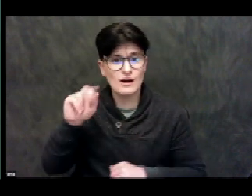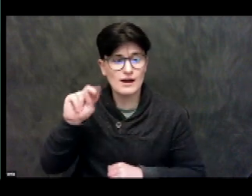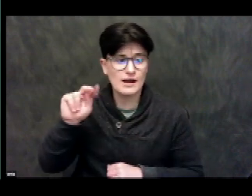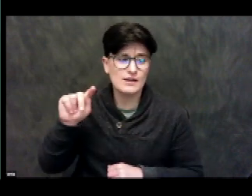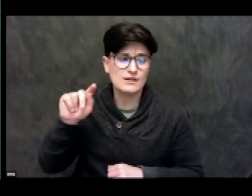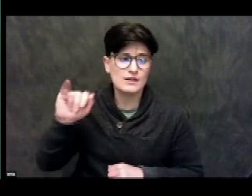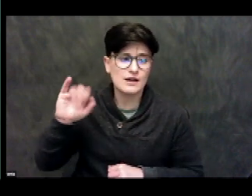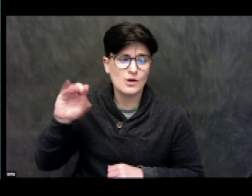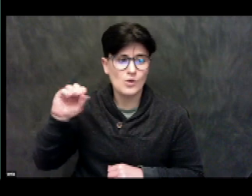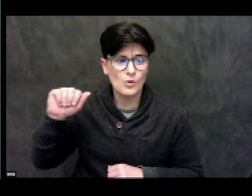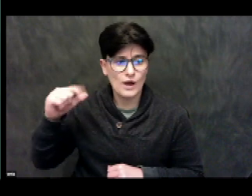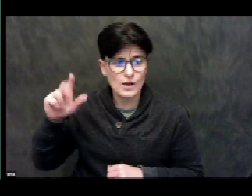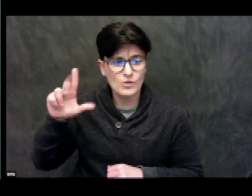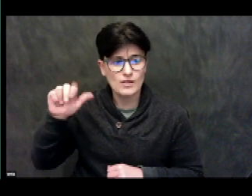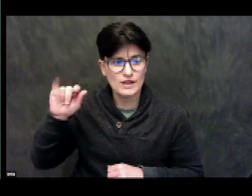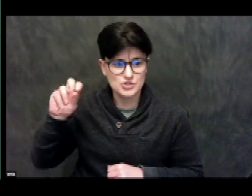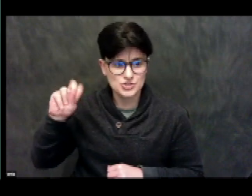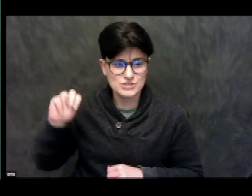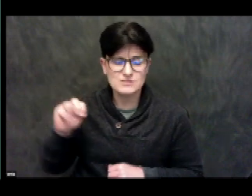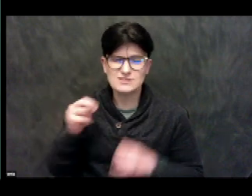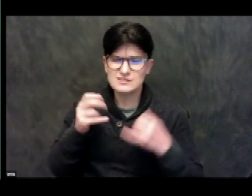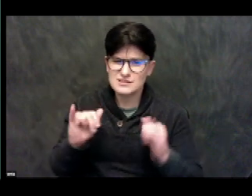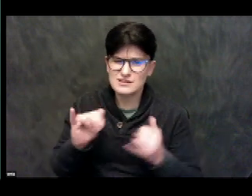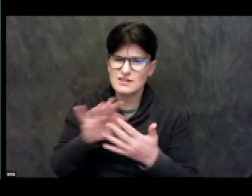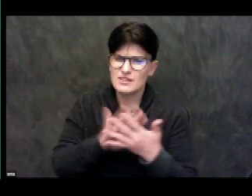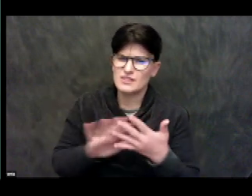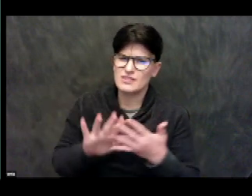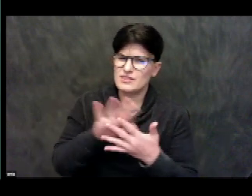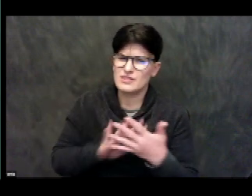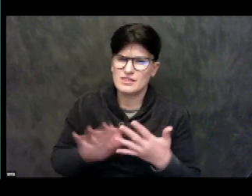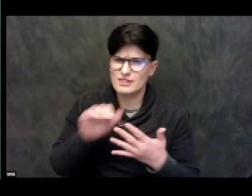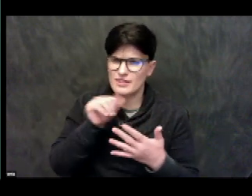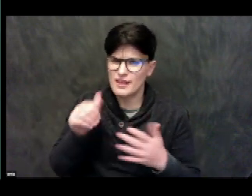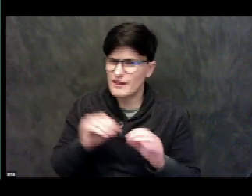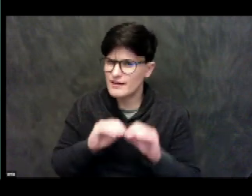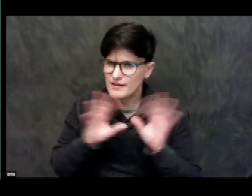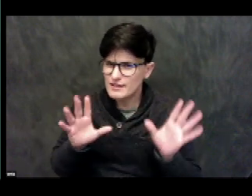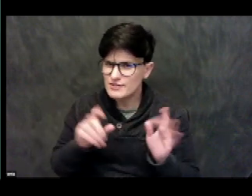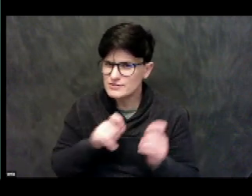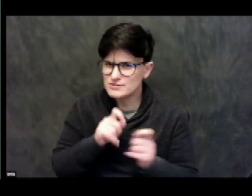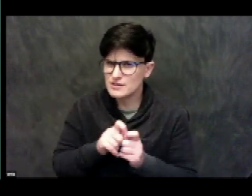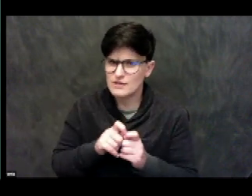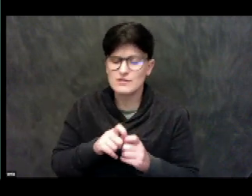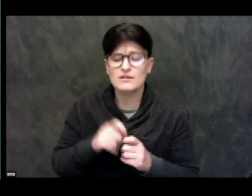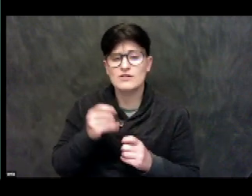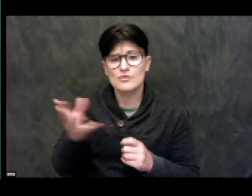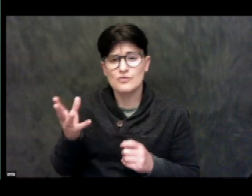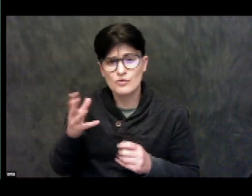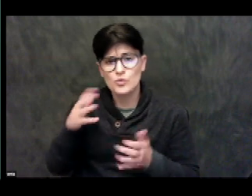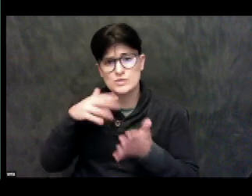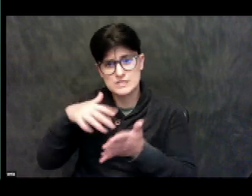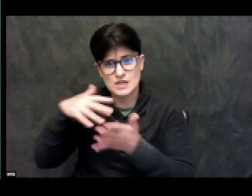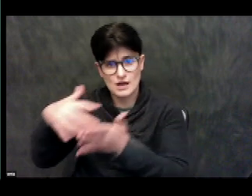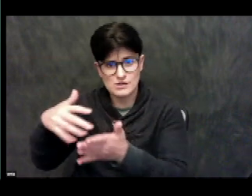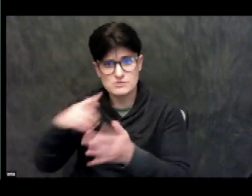is still a little bit unclear. Although the few studies report a significant increase in